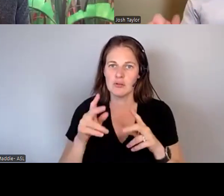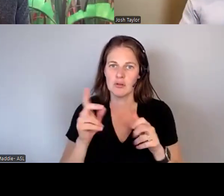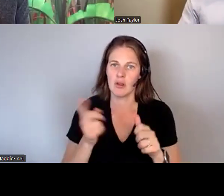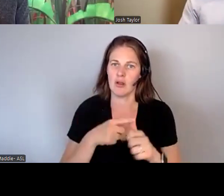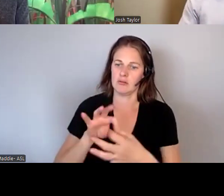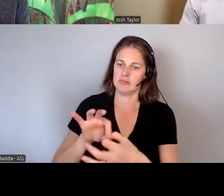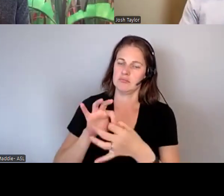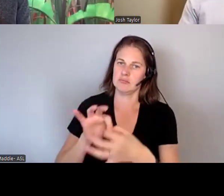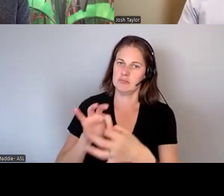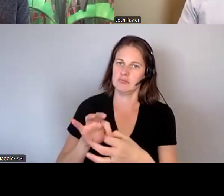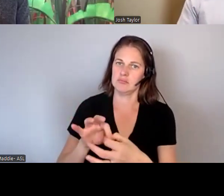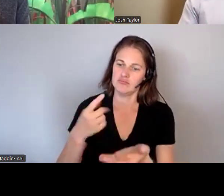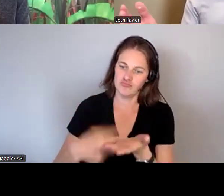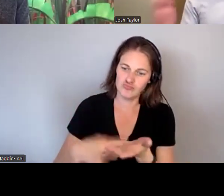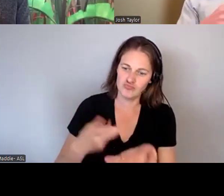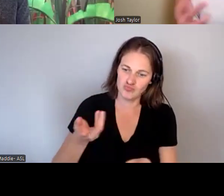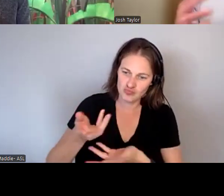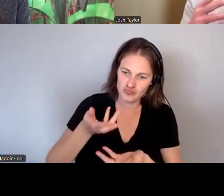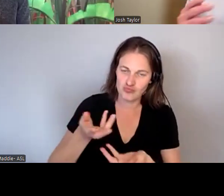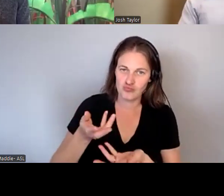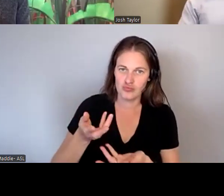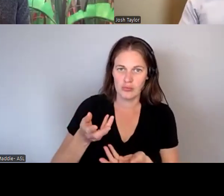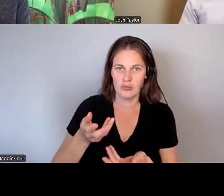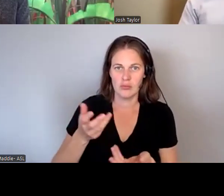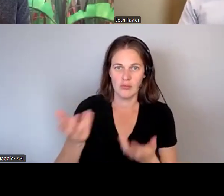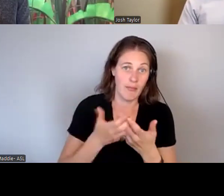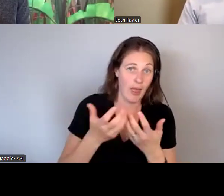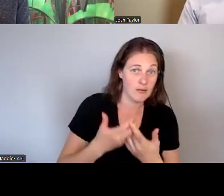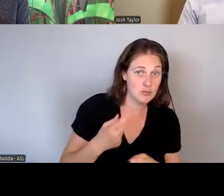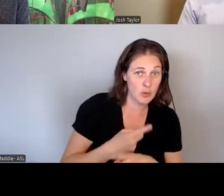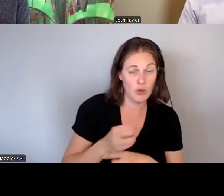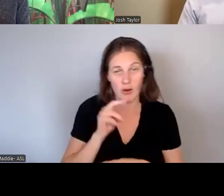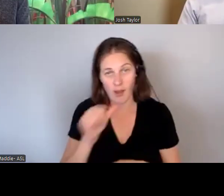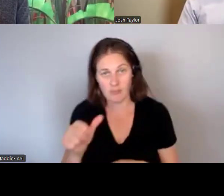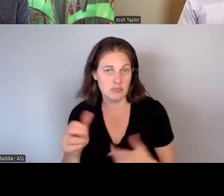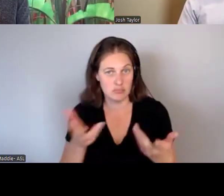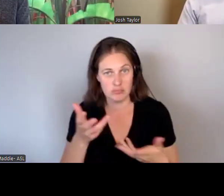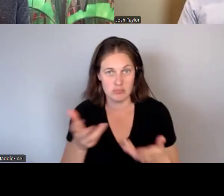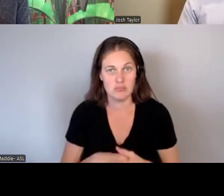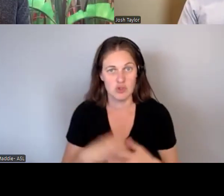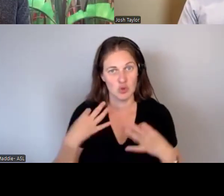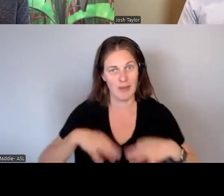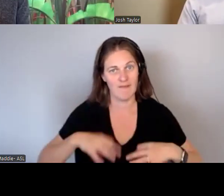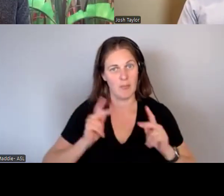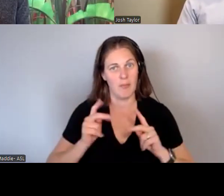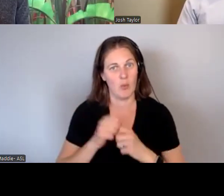and have a chat about where there may be matches between those organizations to benefit people with disabilities.